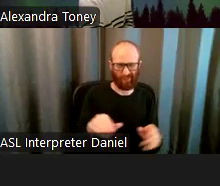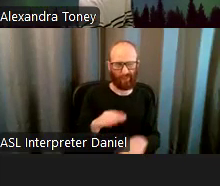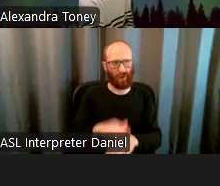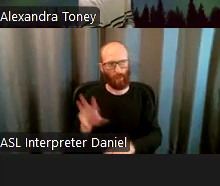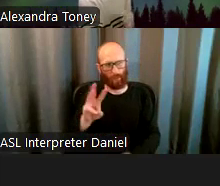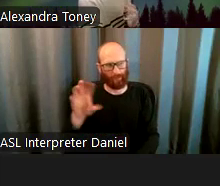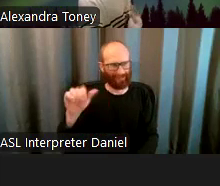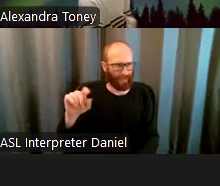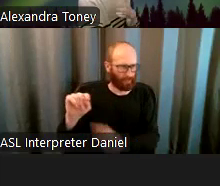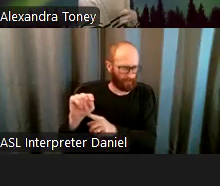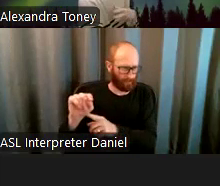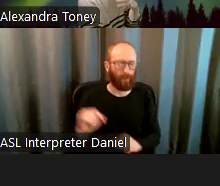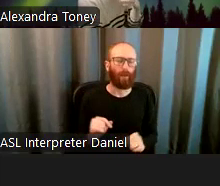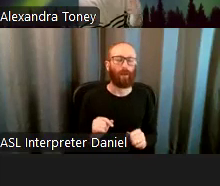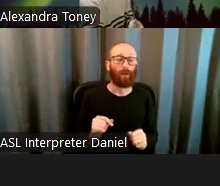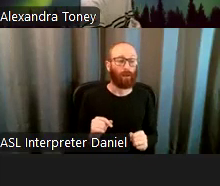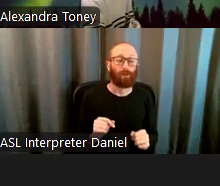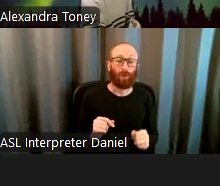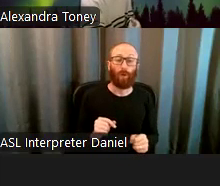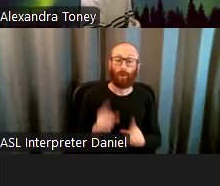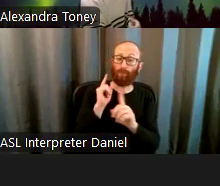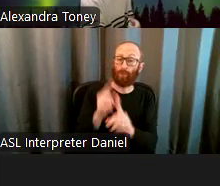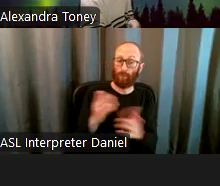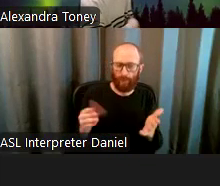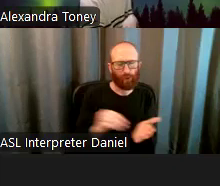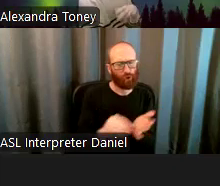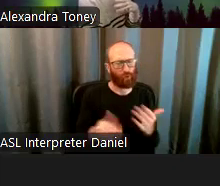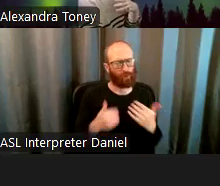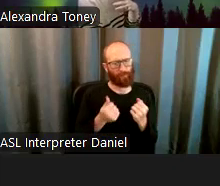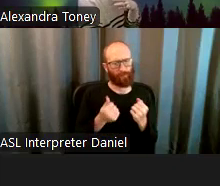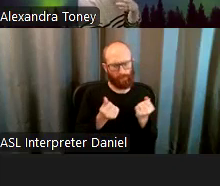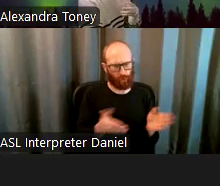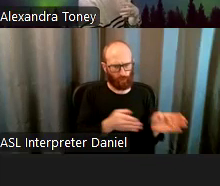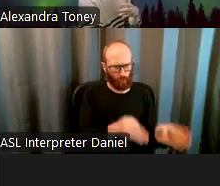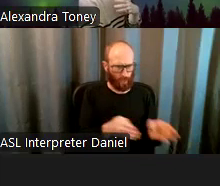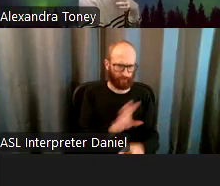that students have multiple ways of engaging in the content, also like representing what